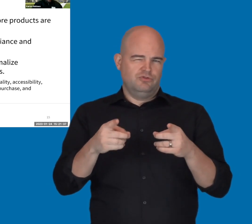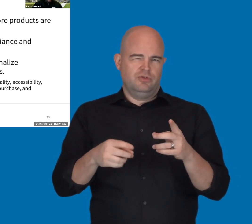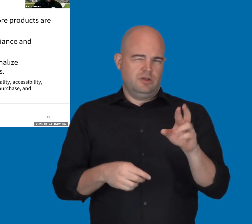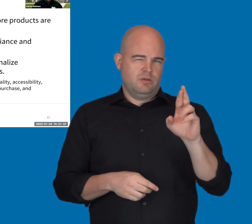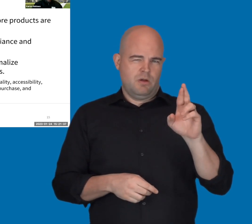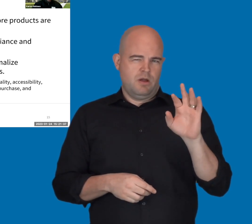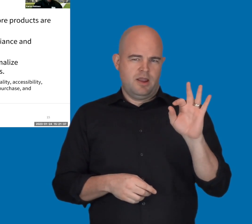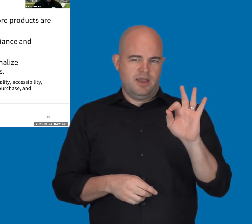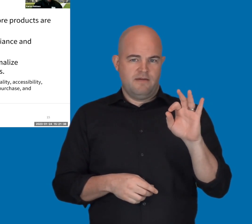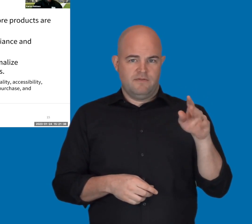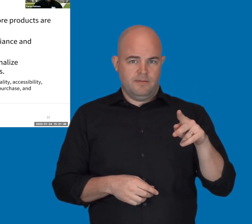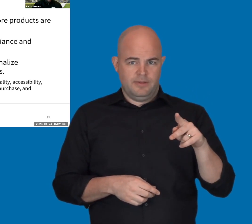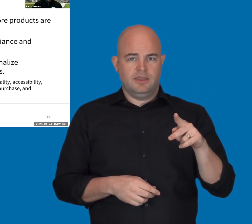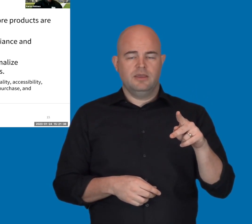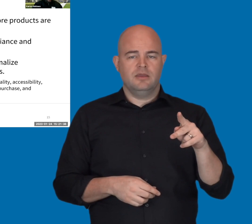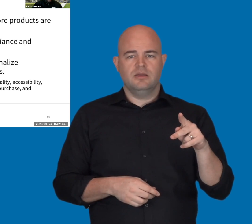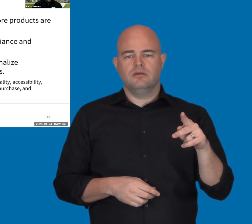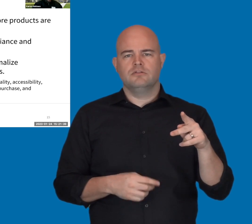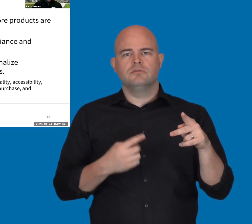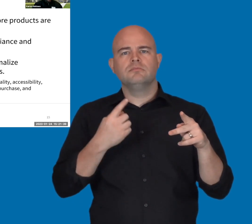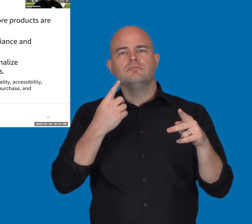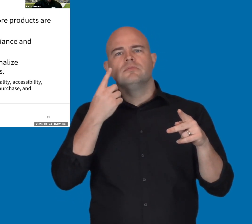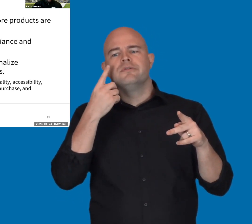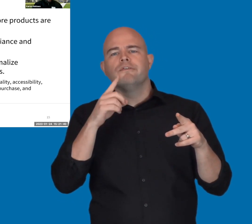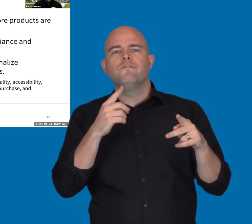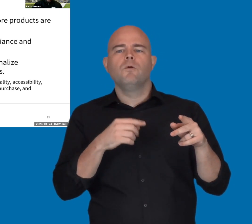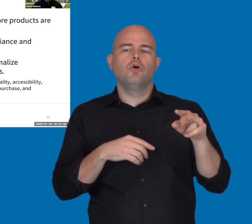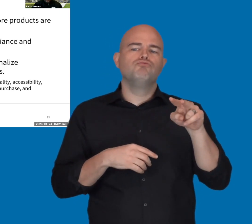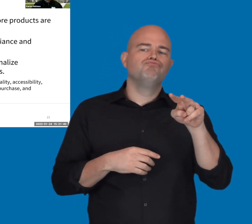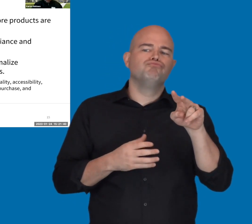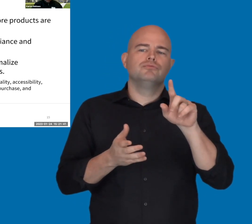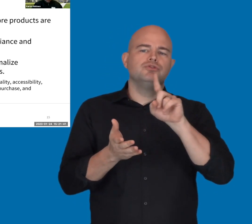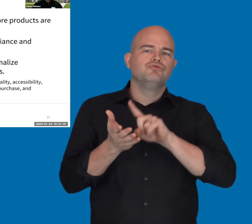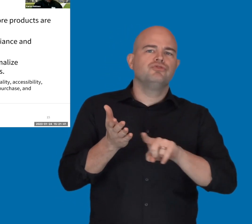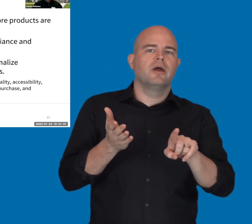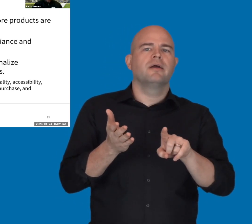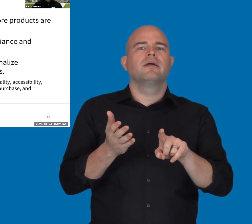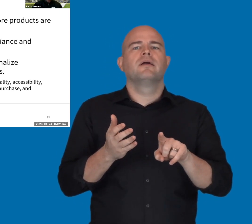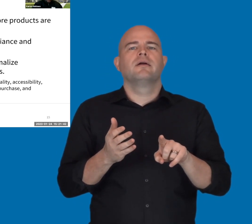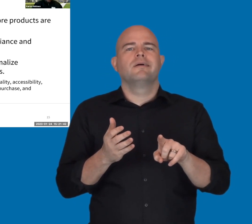and there's some commonality here, but then there's also some places that we want to go